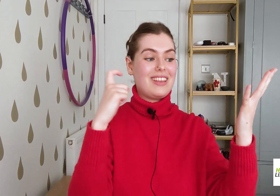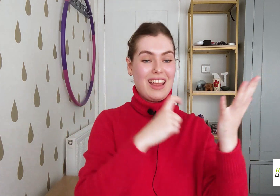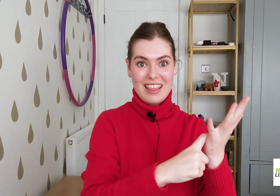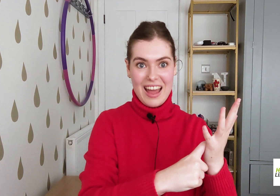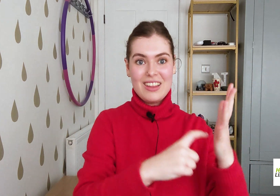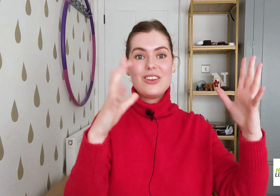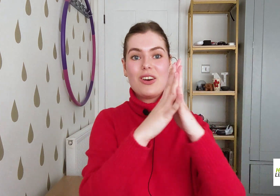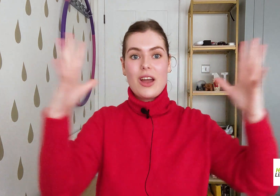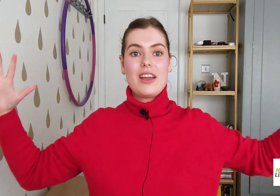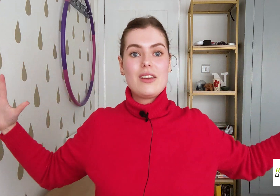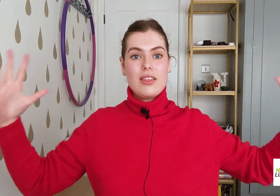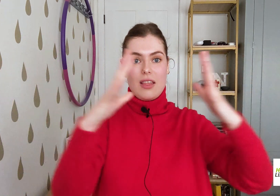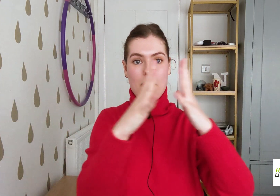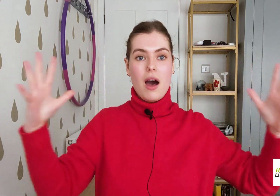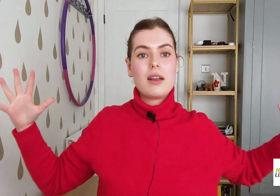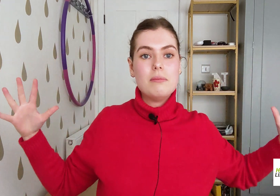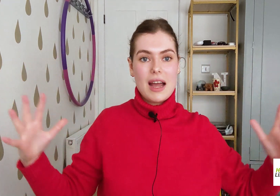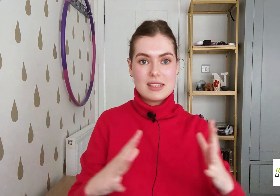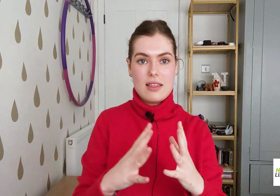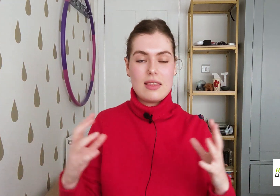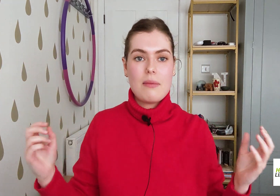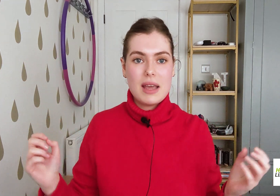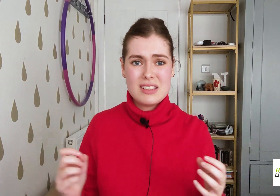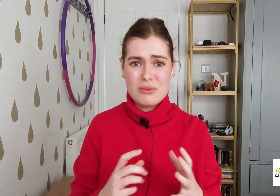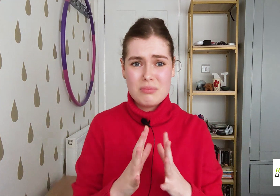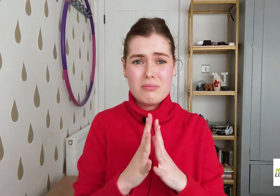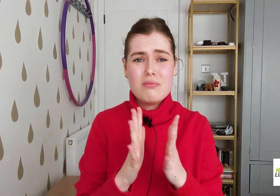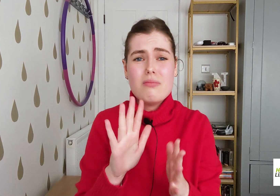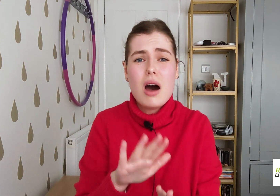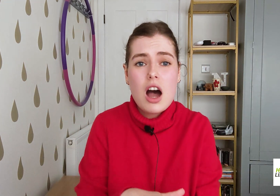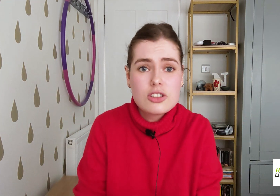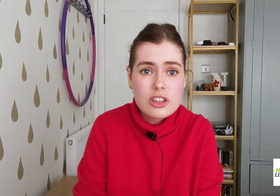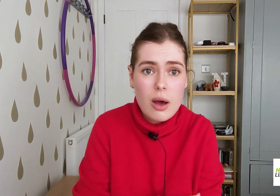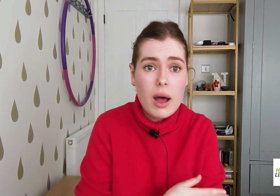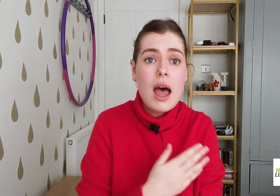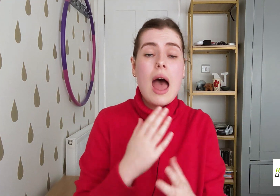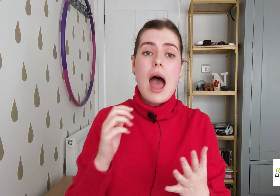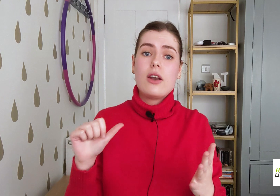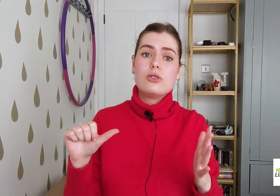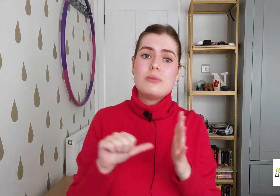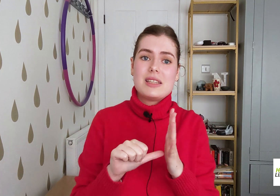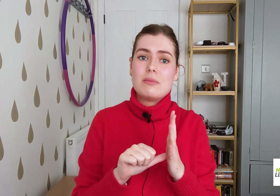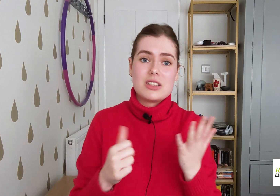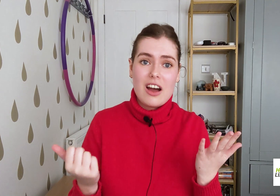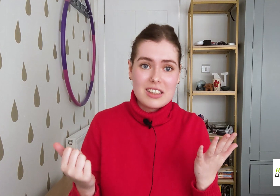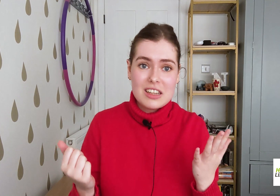like that. You're not going apart and back together. That makes it much slower and also makes it much harder.